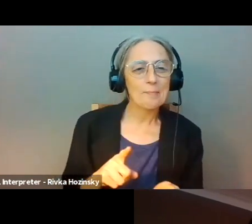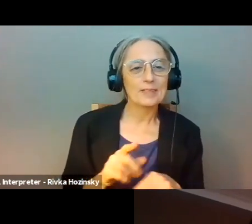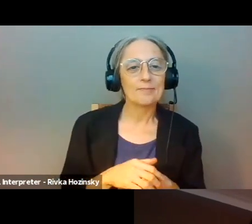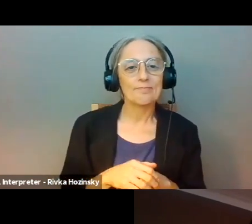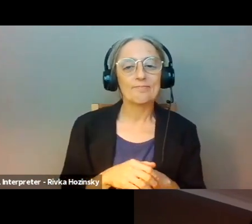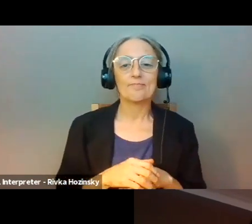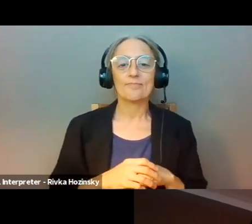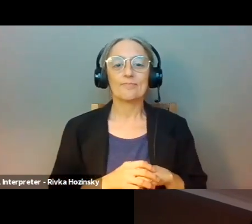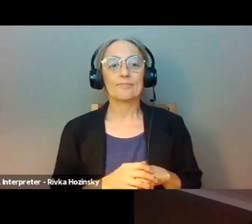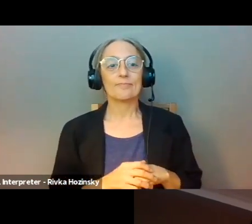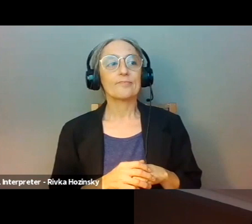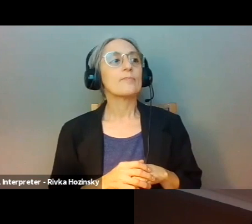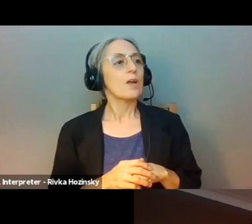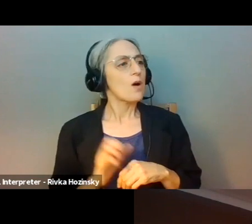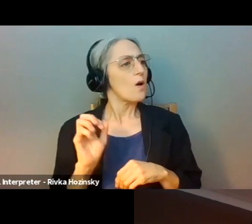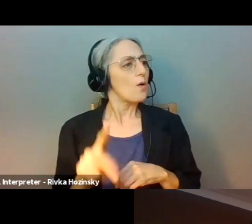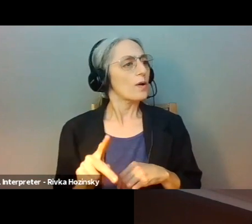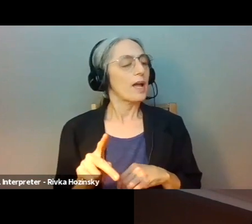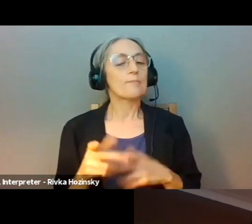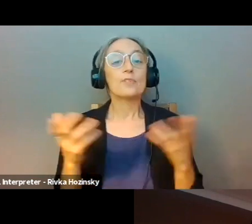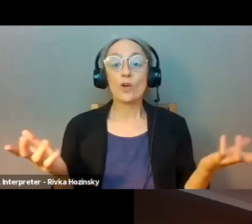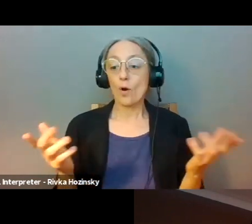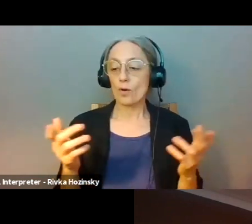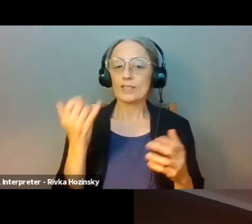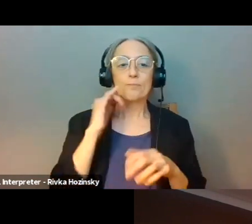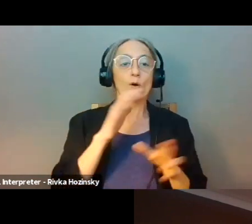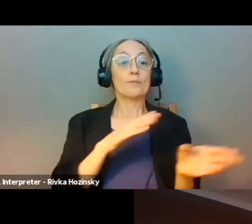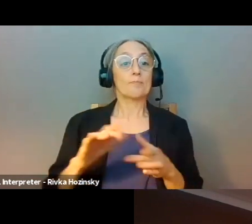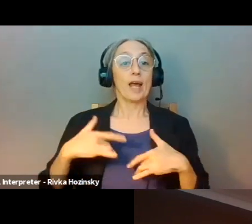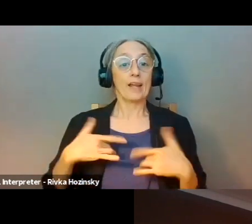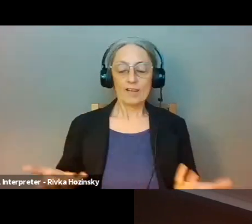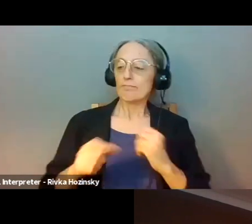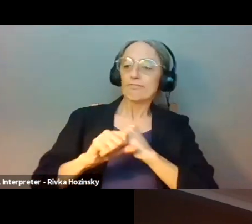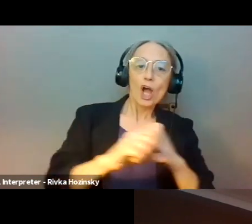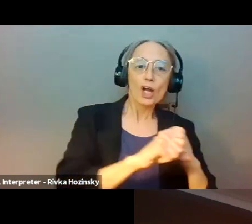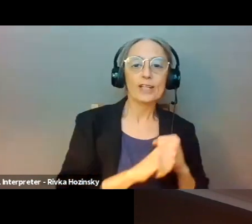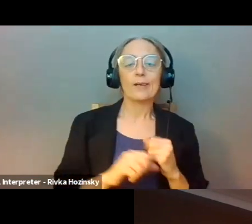[Andy] So as you're marketing your events or you're creating your registration